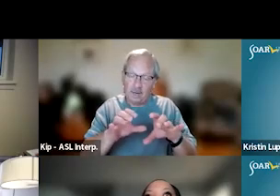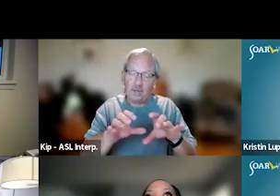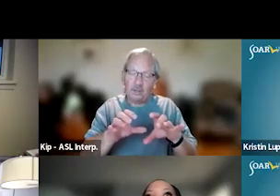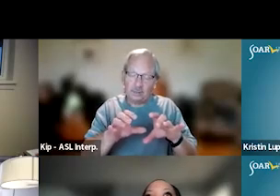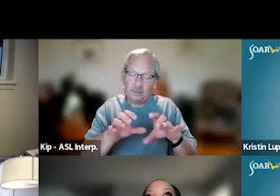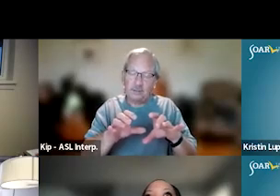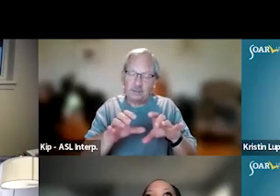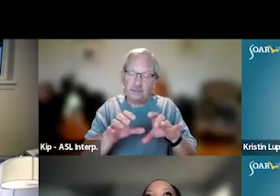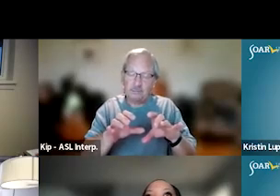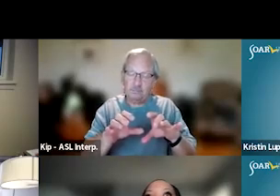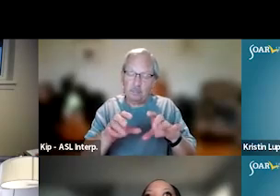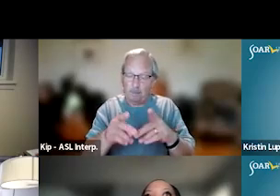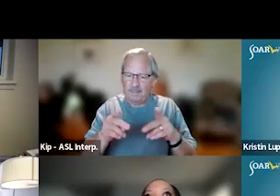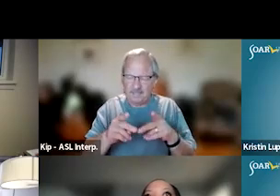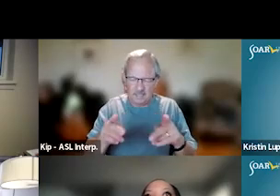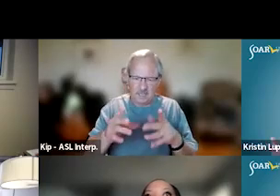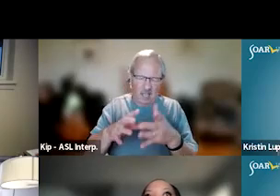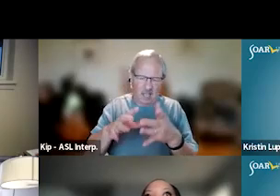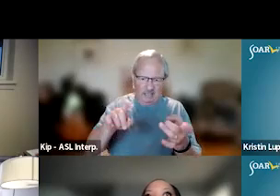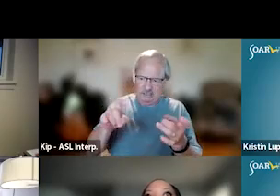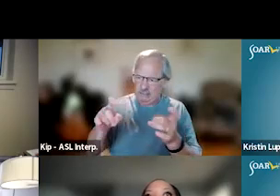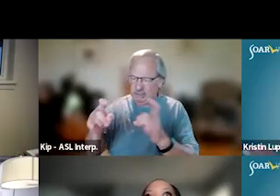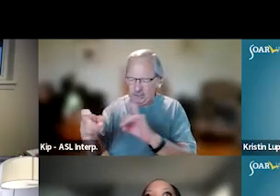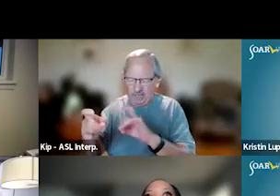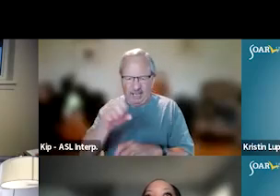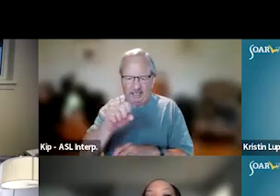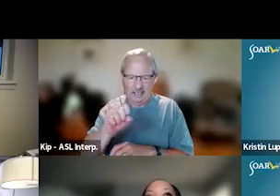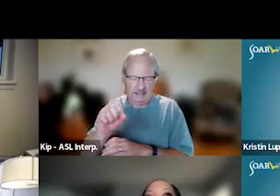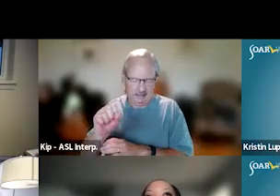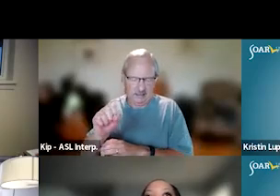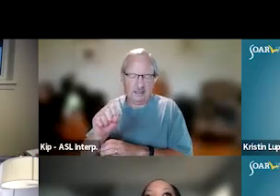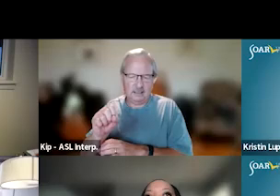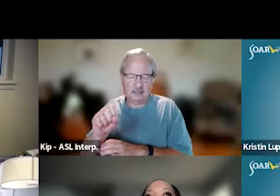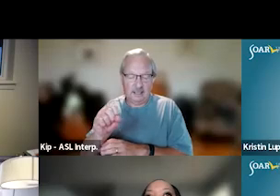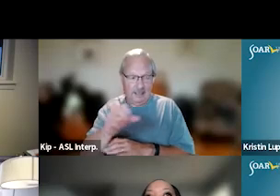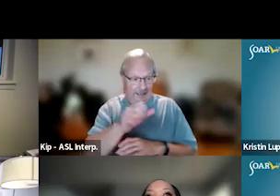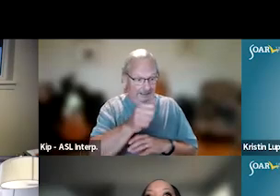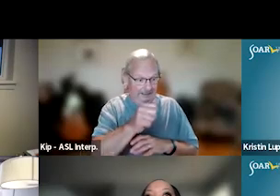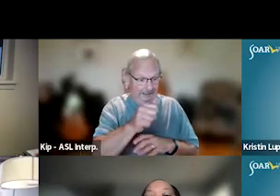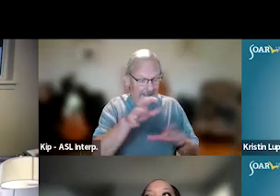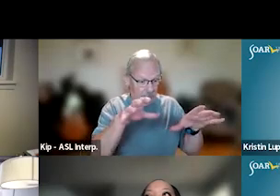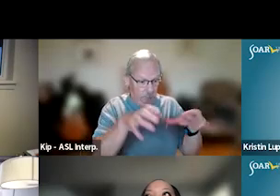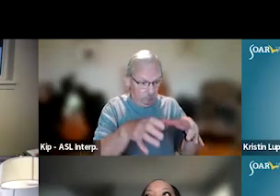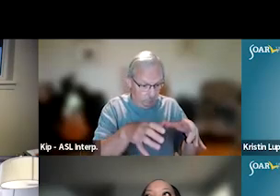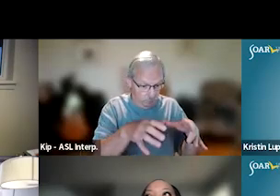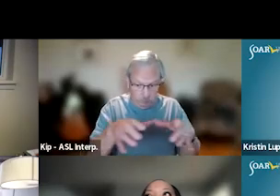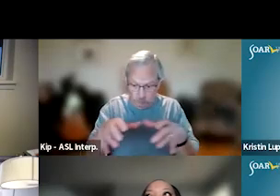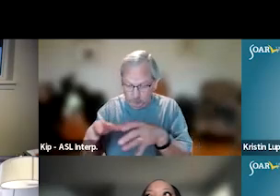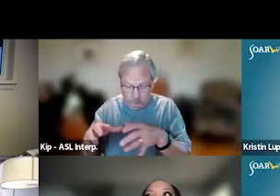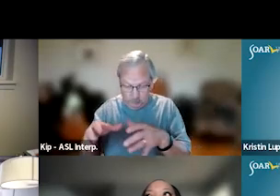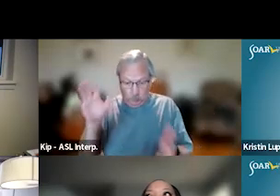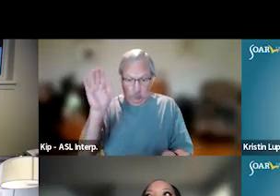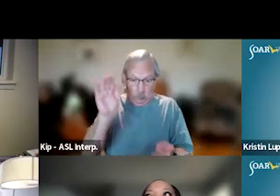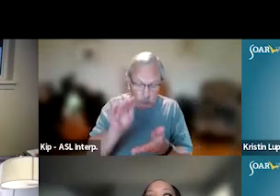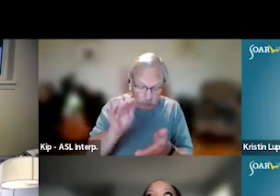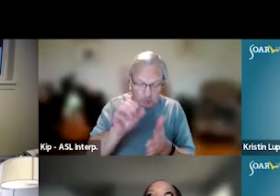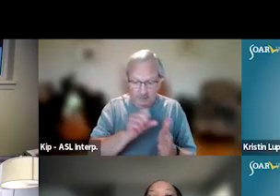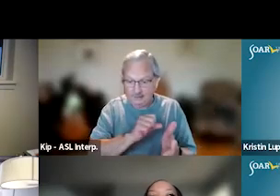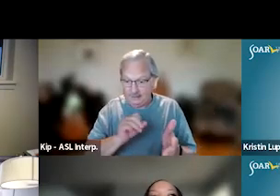There's been a lot of changes that went from, you know, 10 regions... They've reduced the number of regions, reduced the number of staff working on that kind